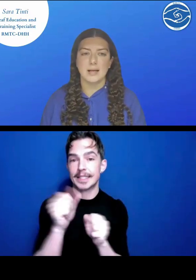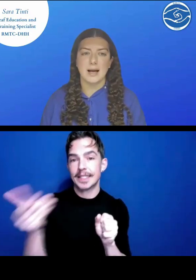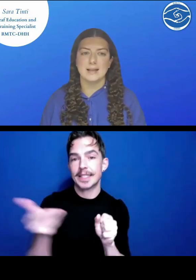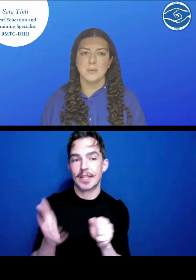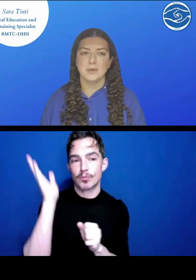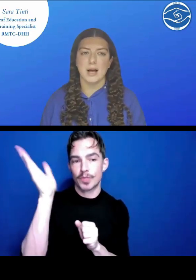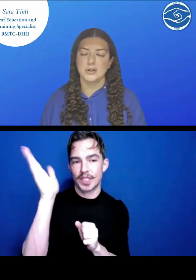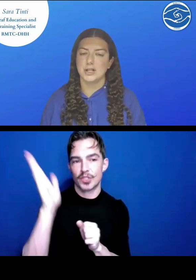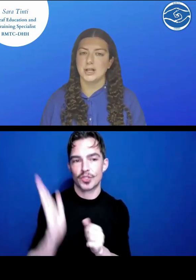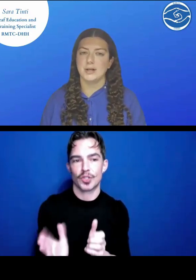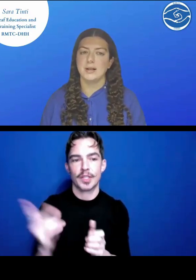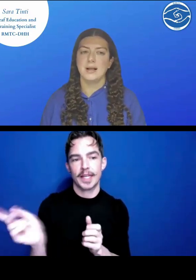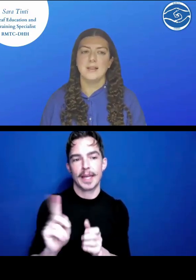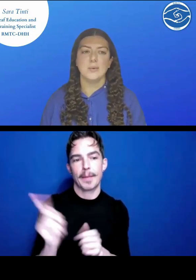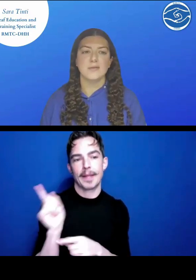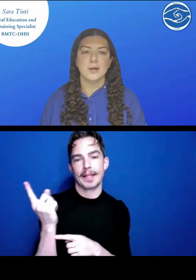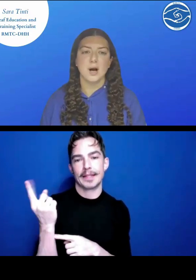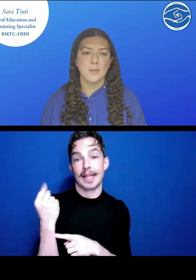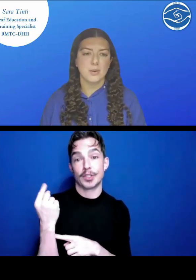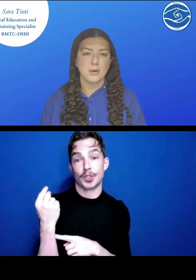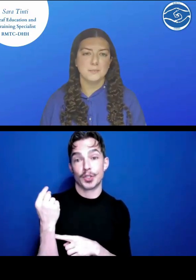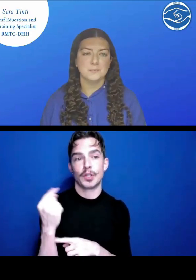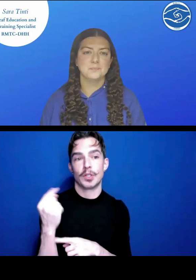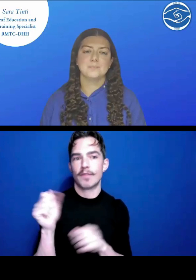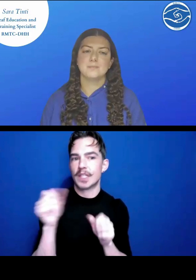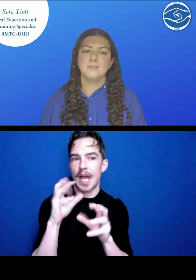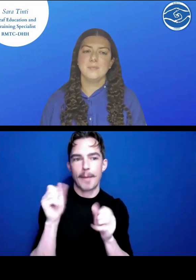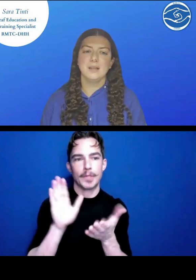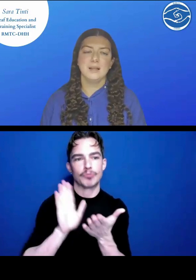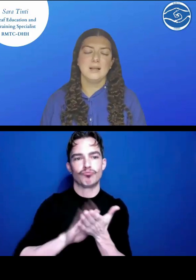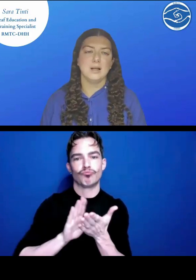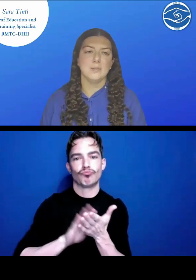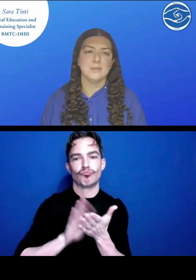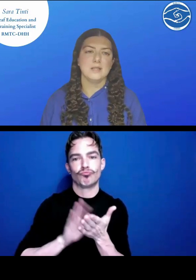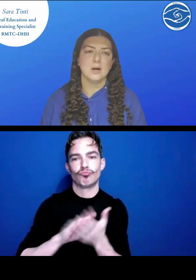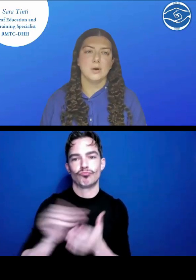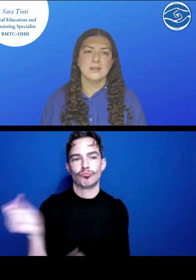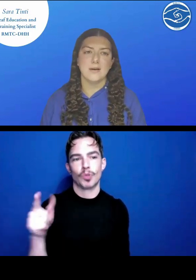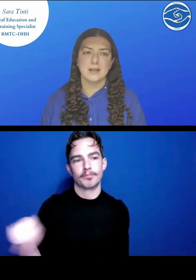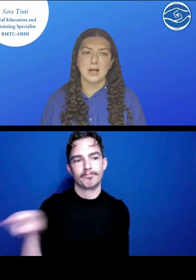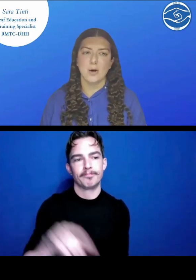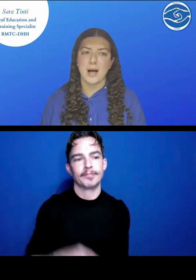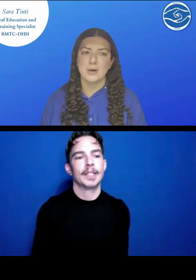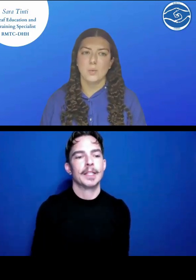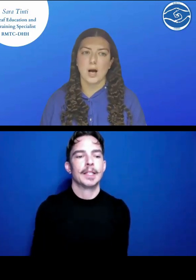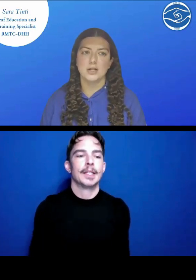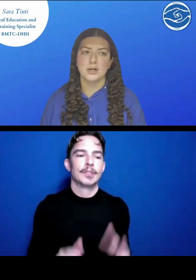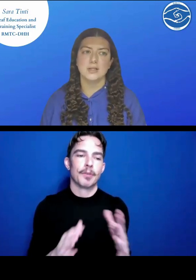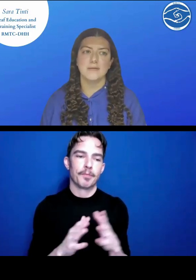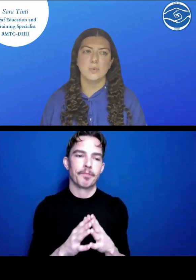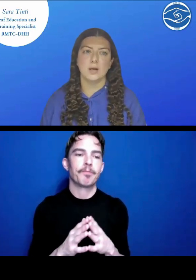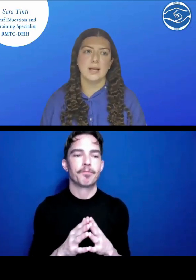that we had come last year. They were phenomenal. So definitely go back and watch those if you